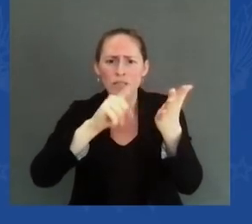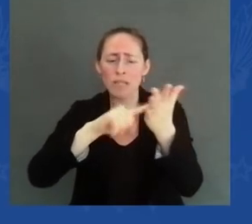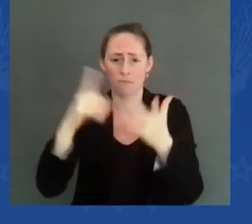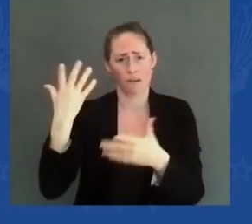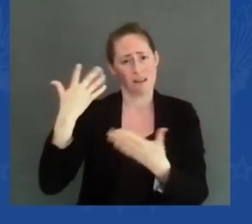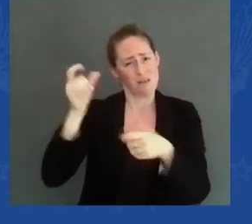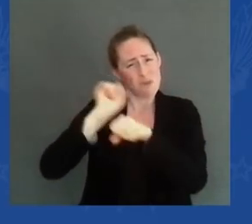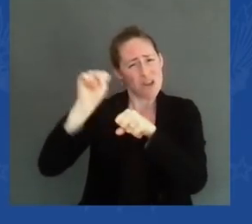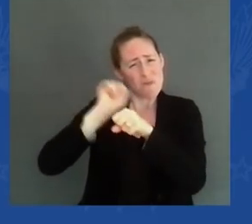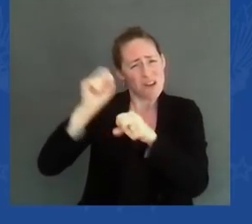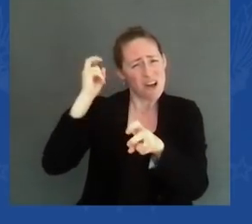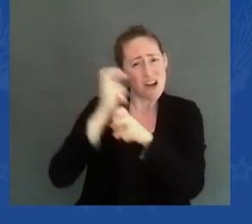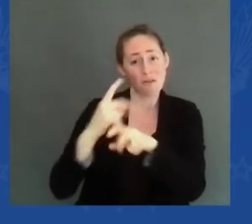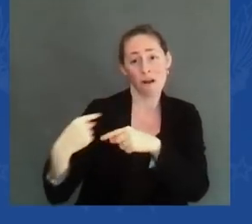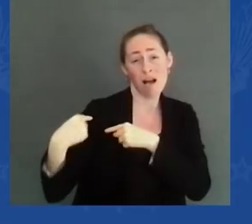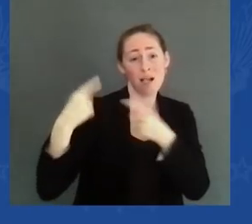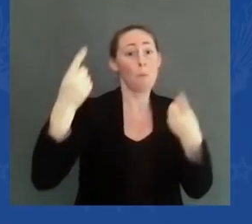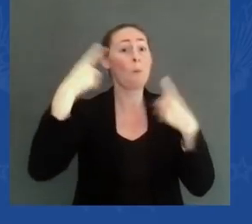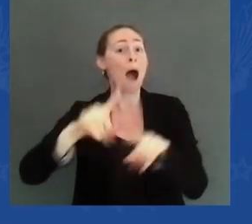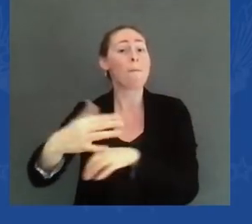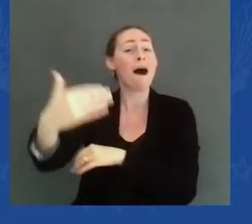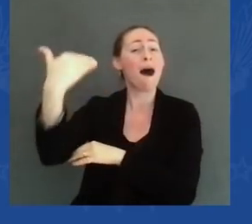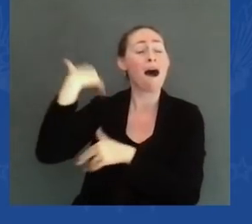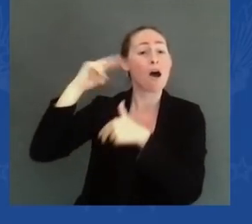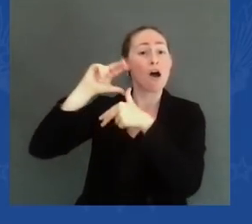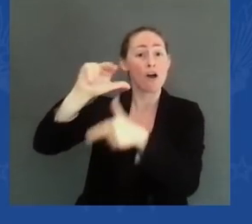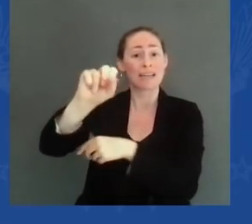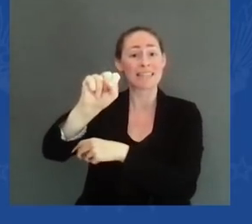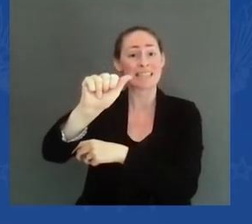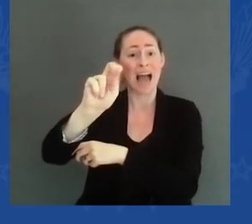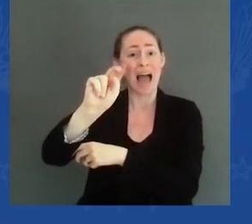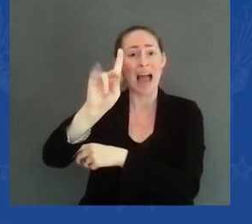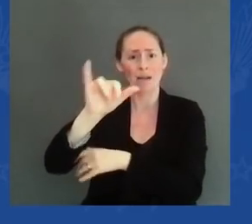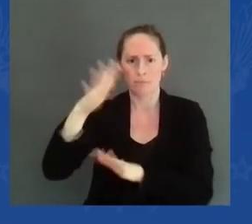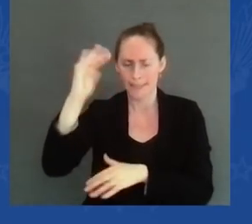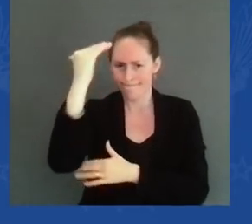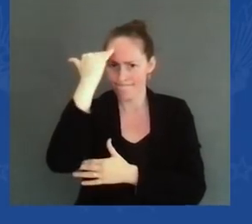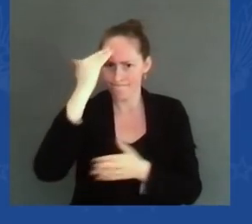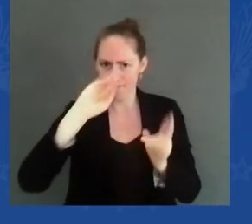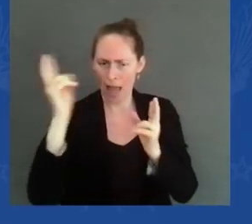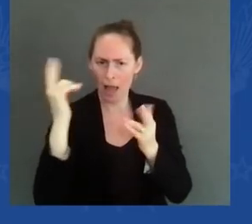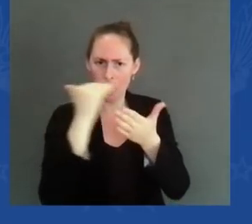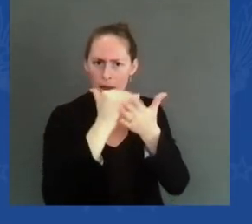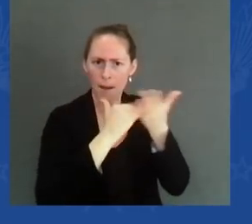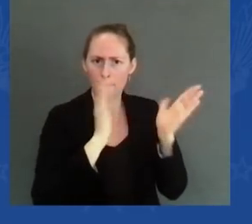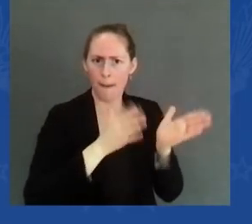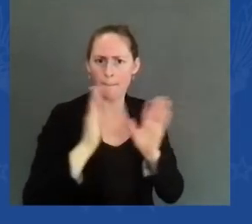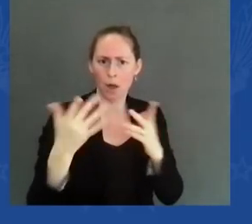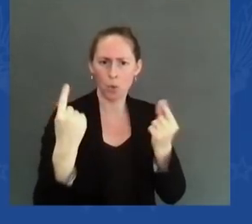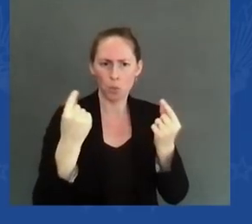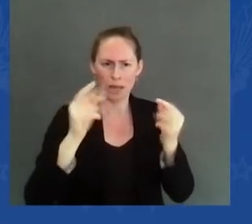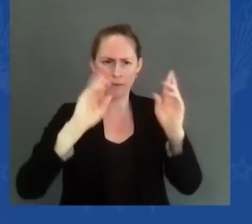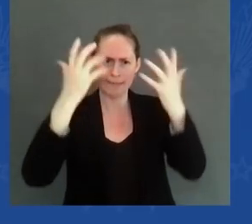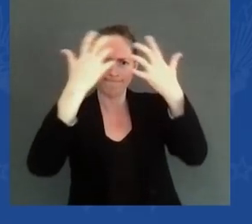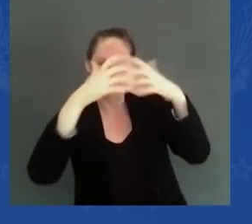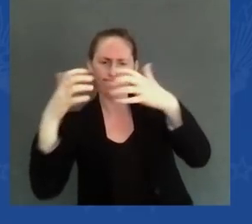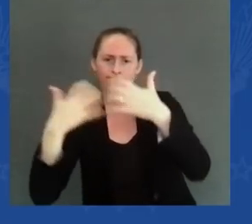He's gotten the people to have the resources they need through FEMA, and to address some of the fraud that we saw during super storm Sandy.